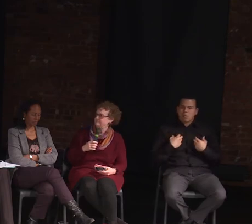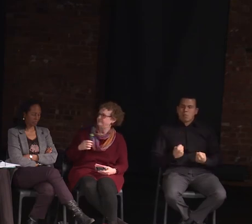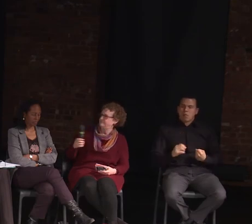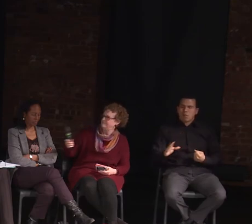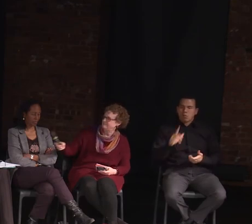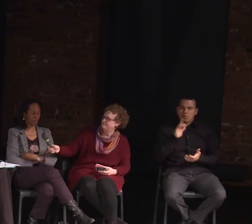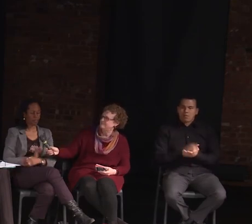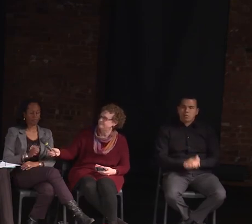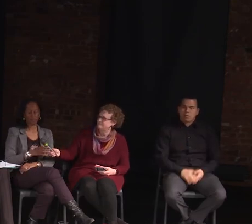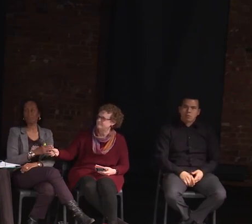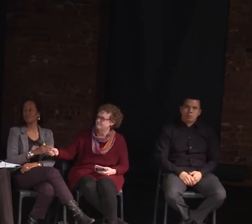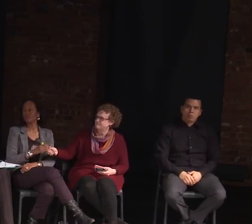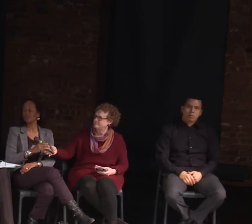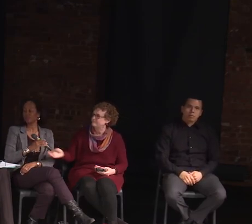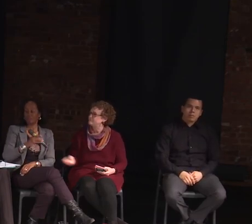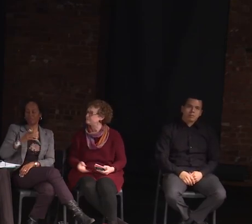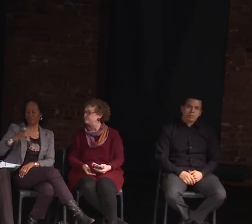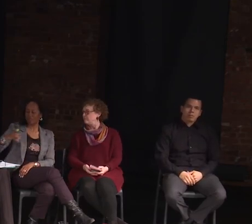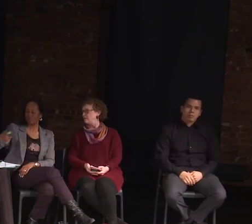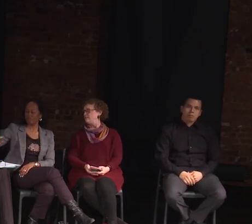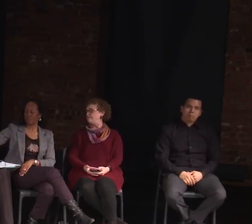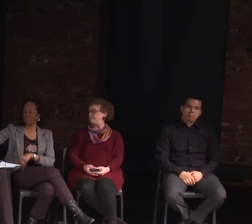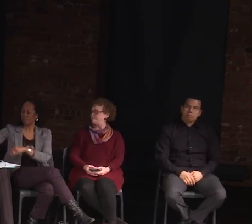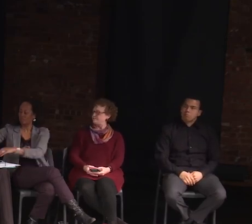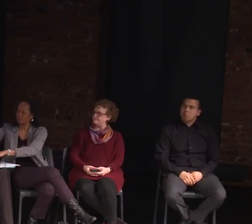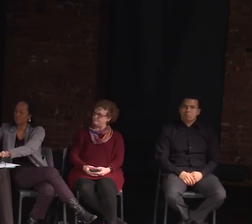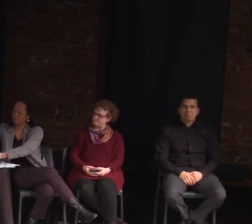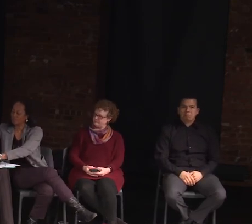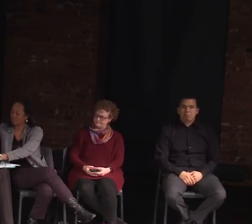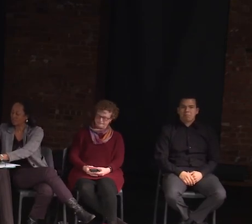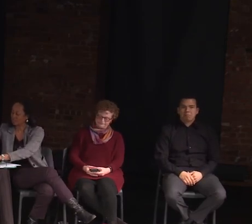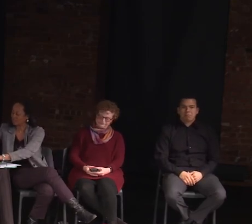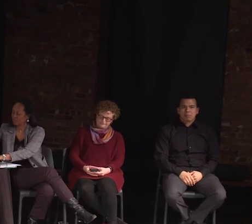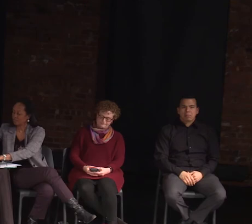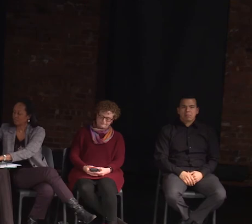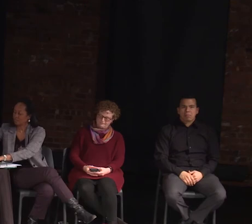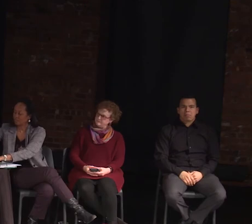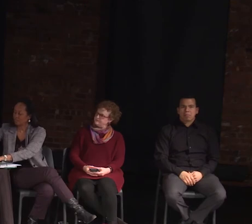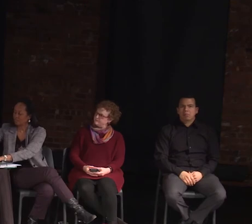Edwin: We've gotten a couple of questions from the audience.